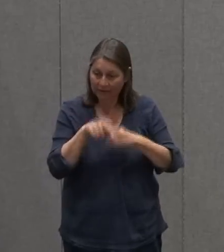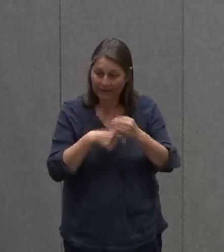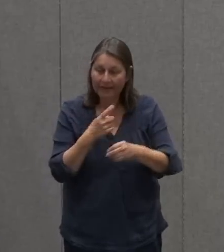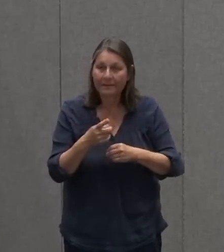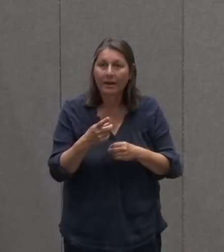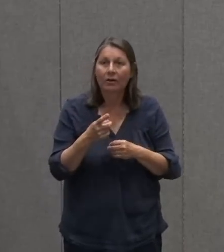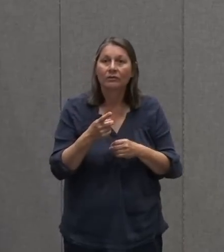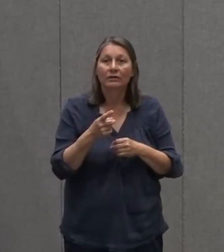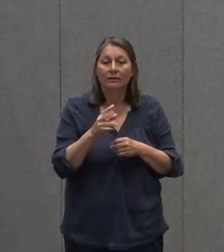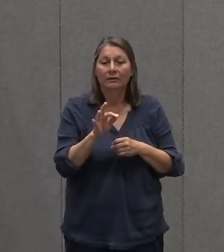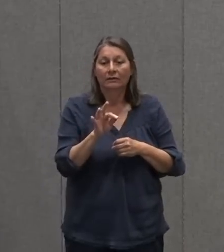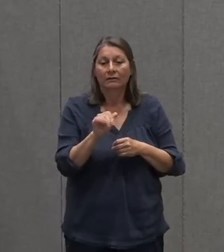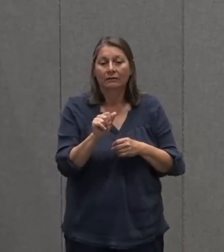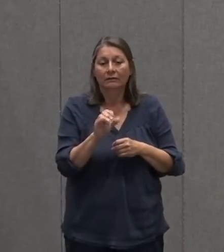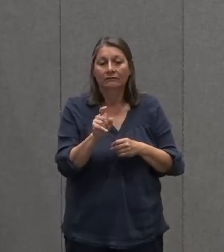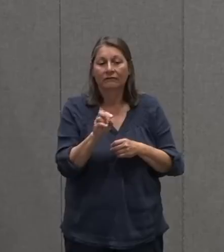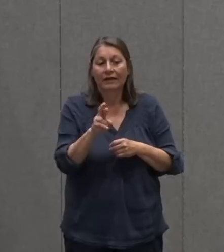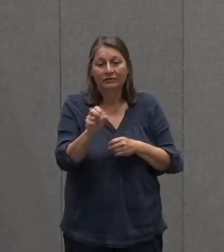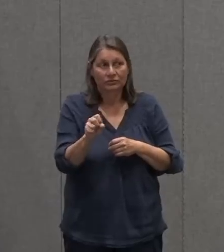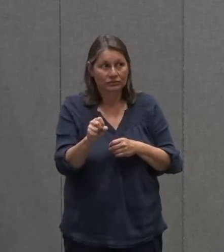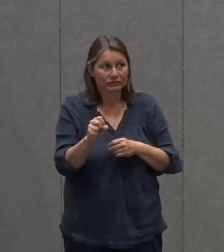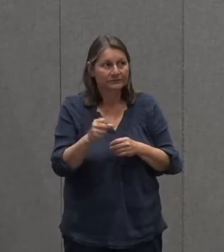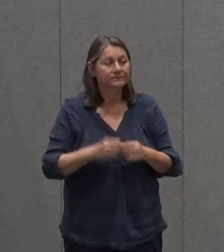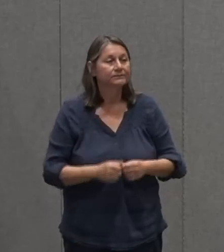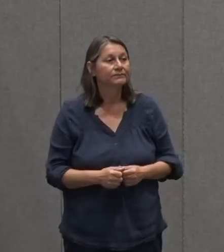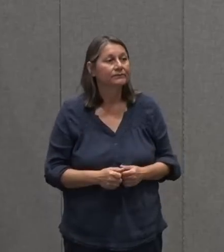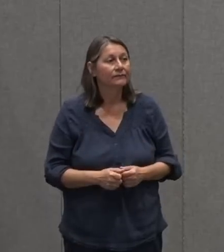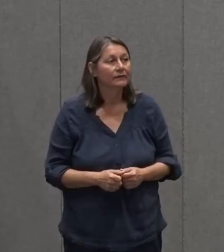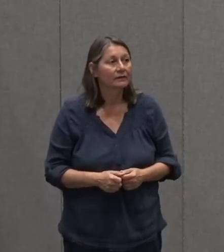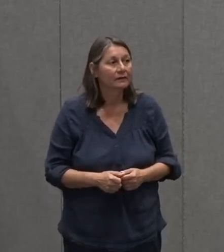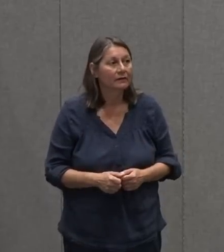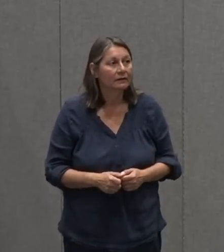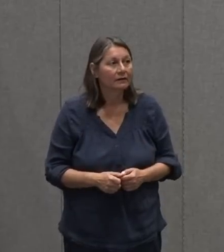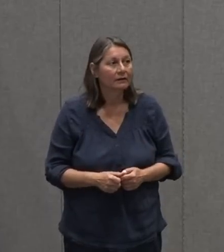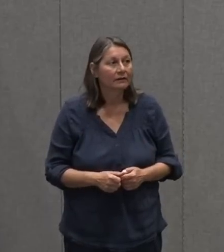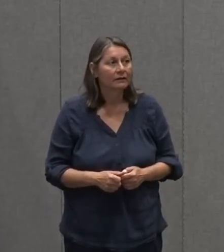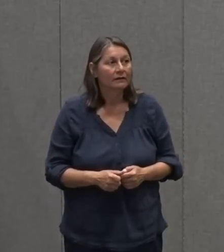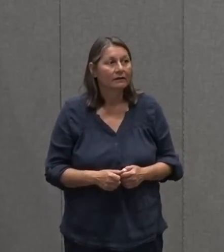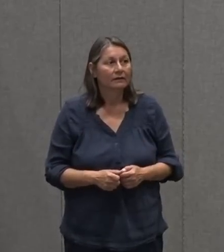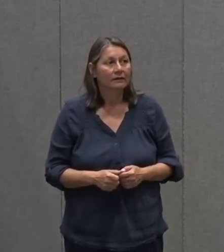and I know that's one of the vocabulary words we're going to talk about is 9, 16,